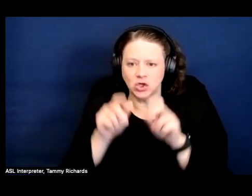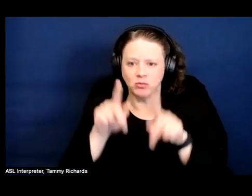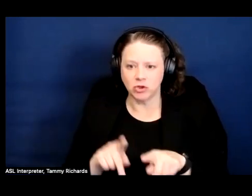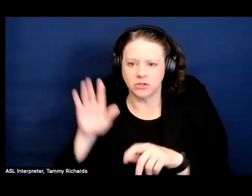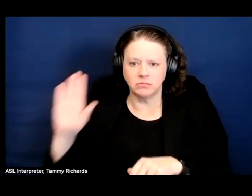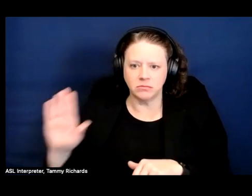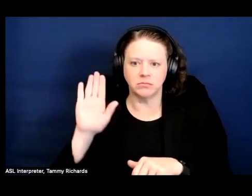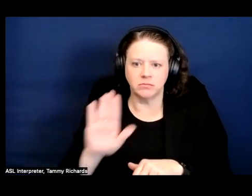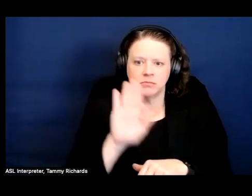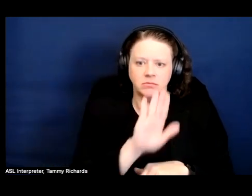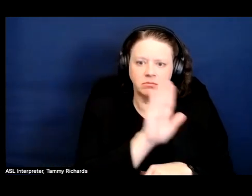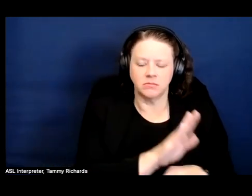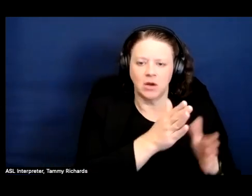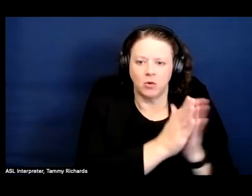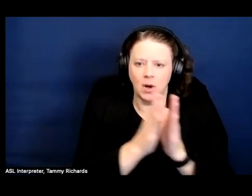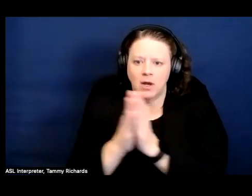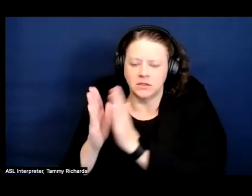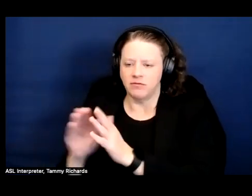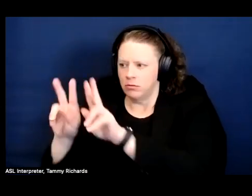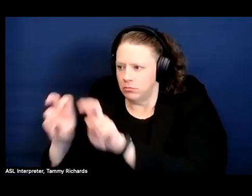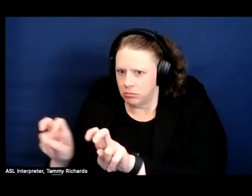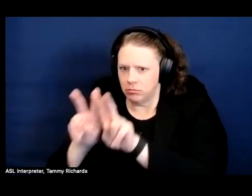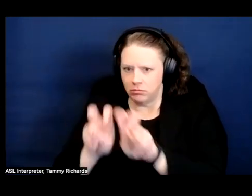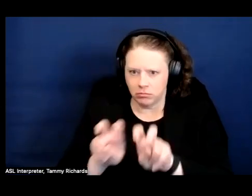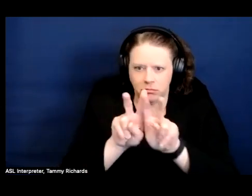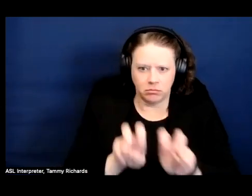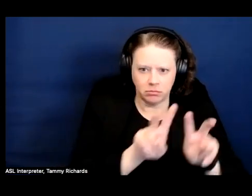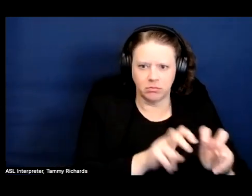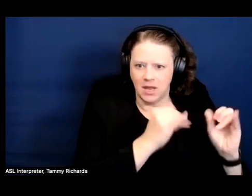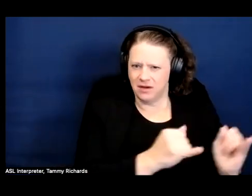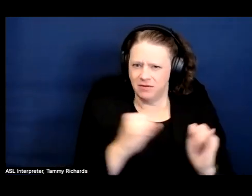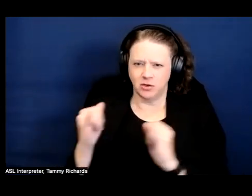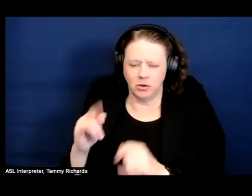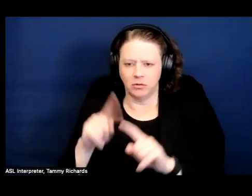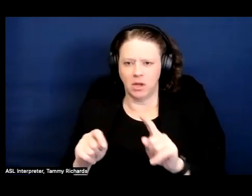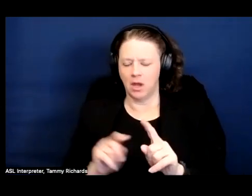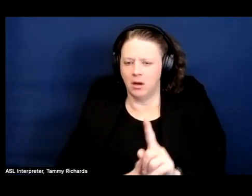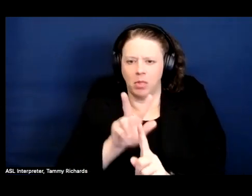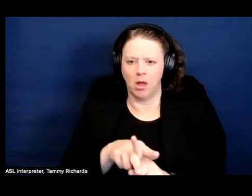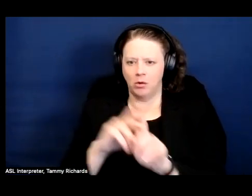Also prohibited is discriminatory statements. So it's unlawful to "make, print, publish advertise